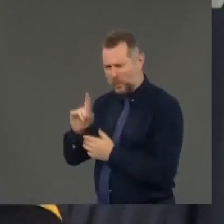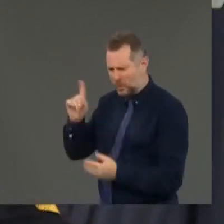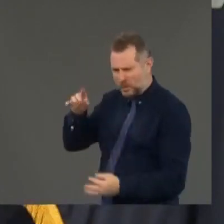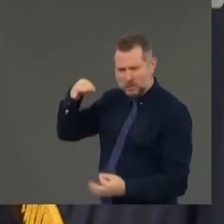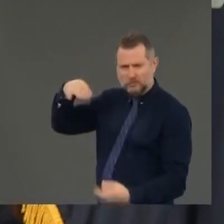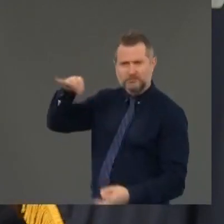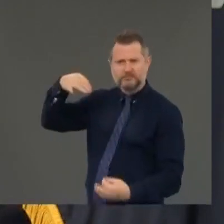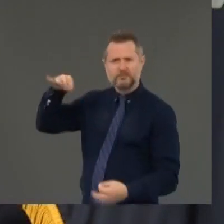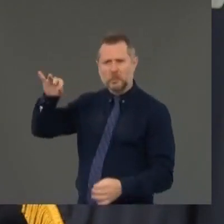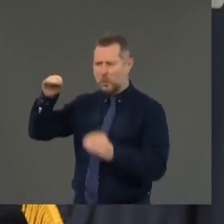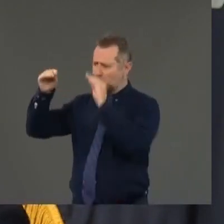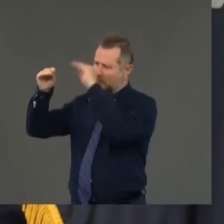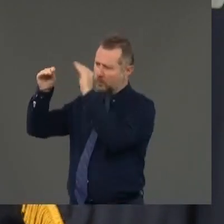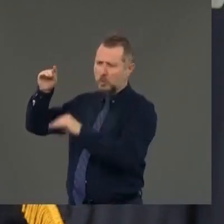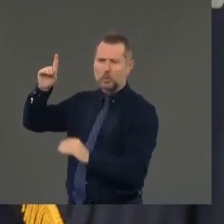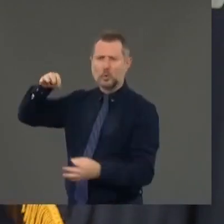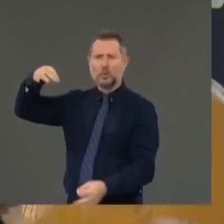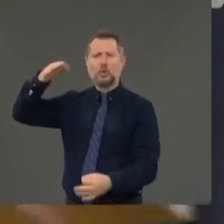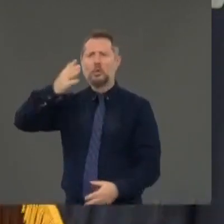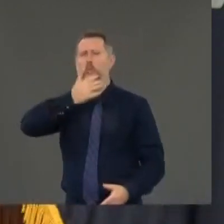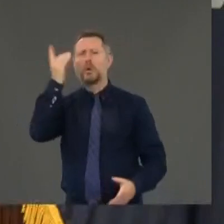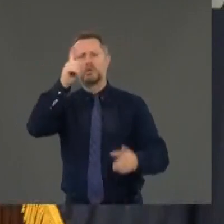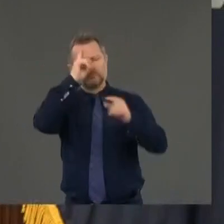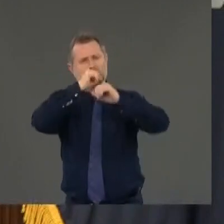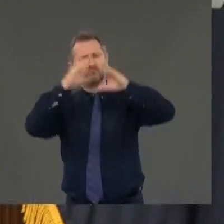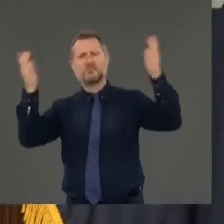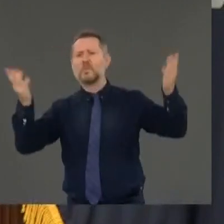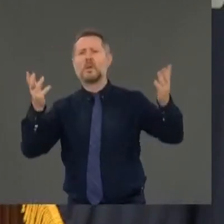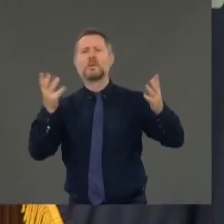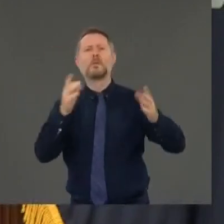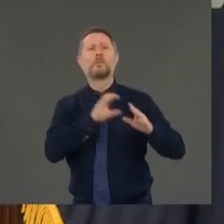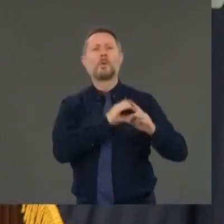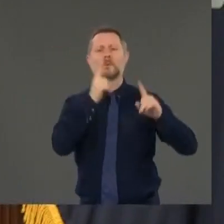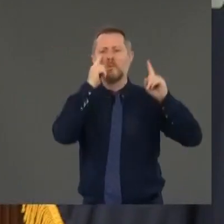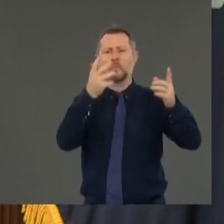START WITH A BLANK PIECE OF PAPER.